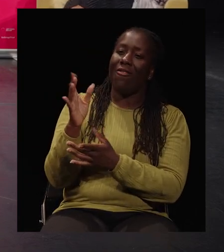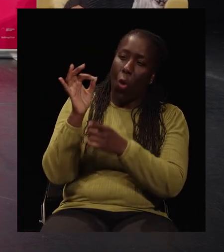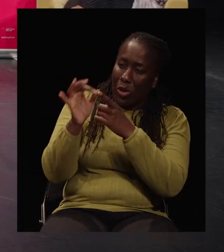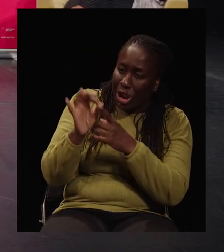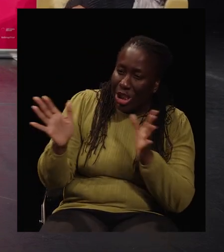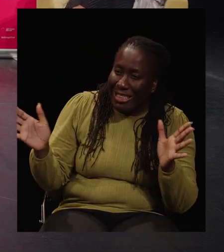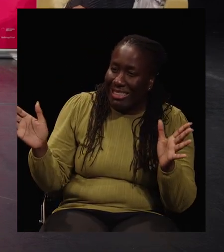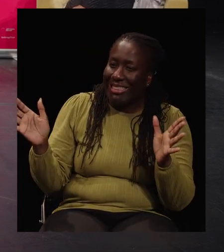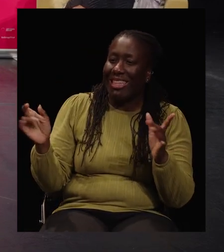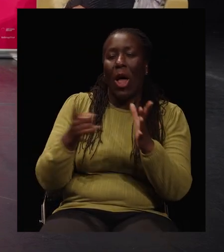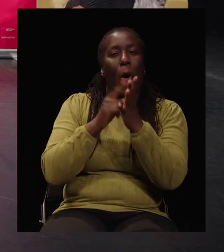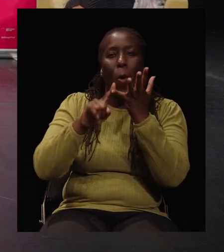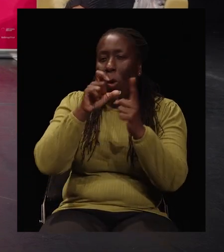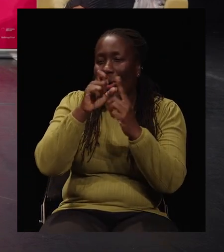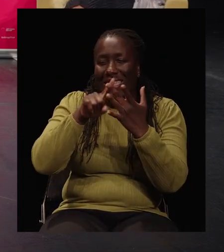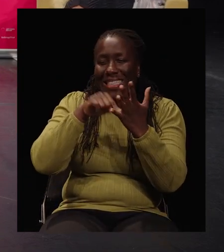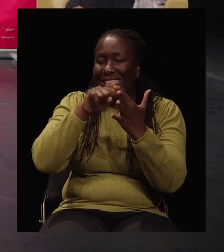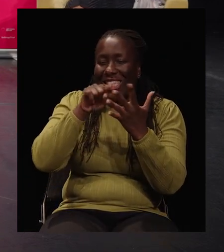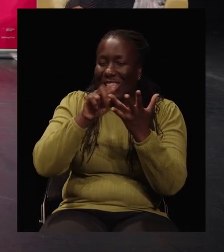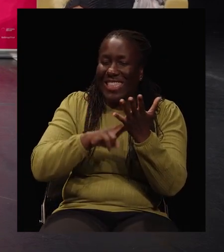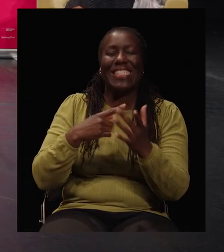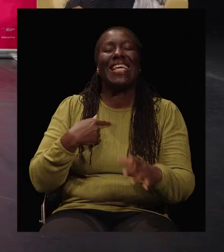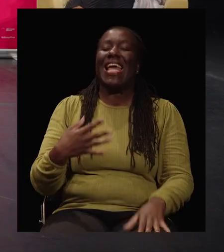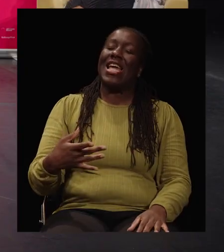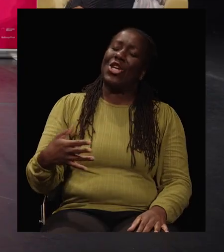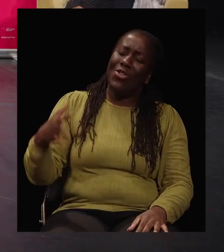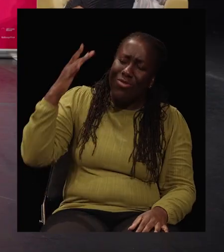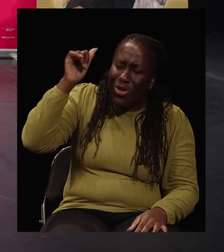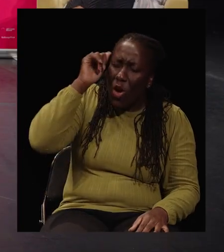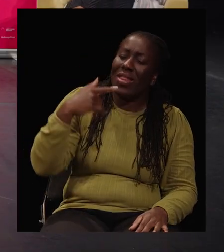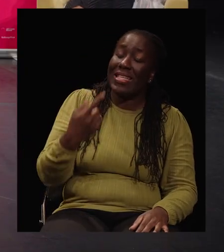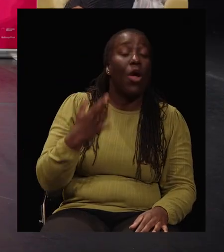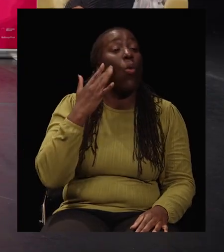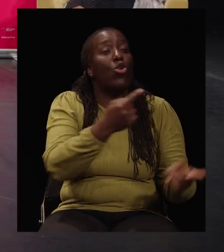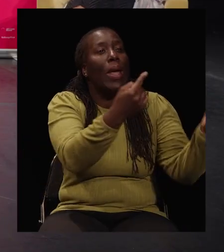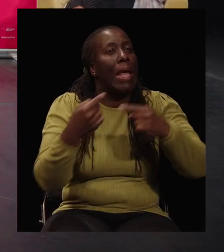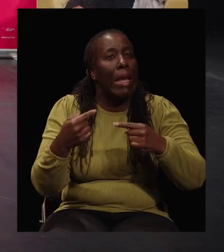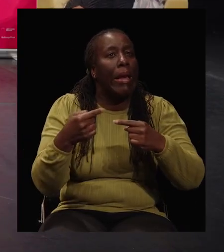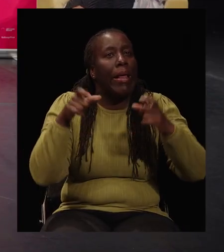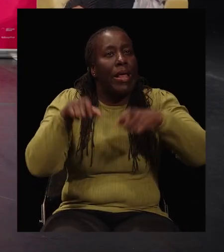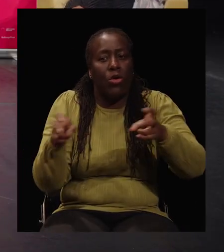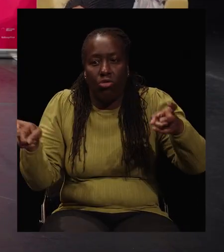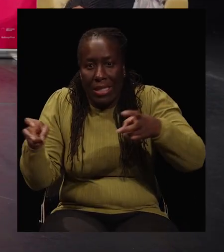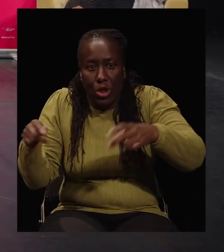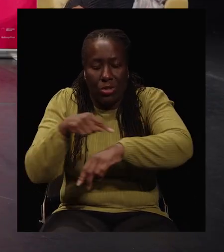and that's got you in the door, doesn't mean that once you are in, there's the retention, and there's experience, and there's a whole load of other things that go on there.